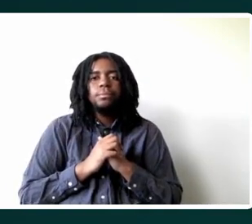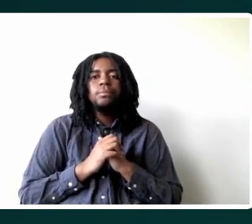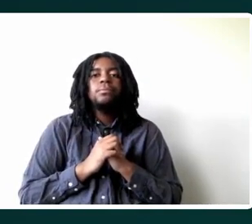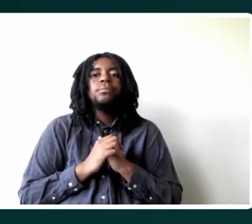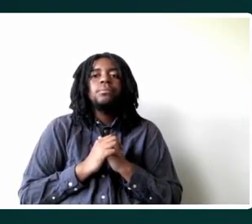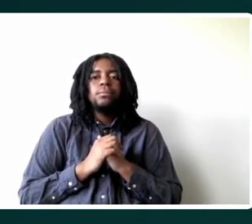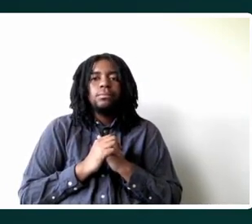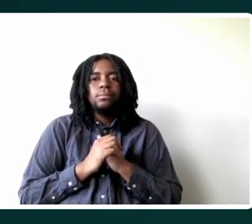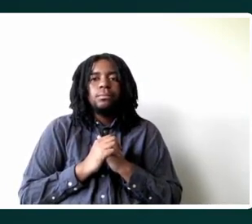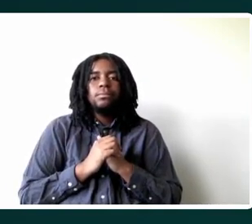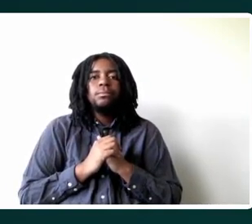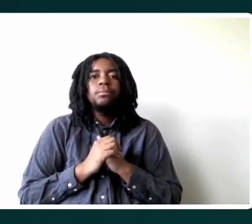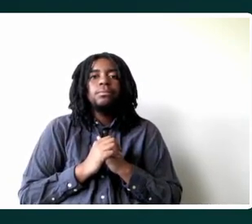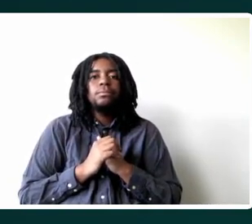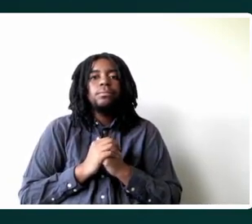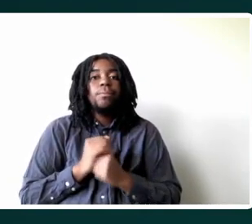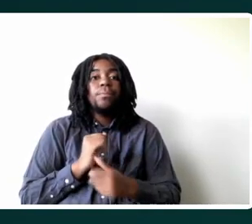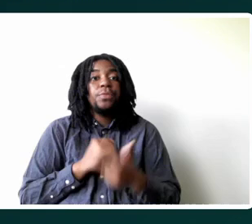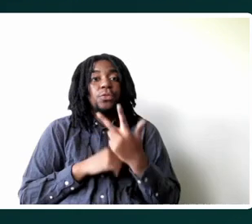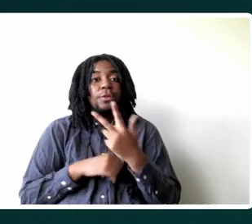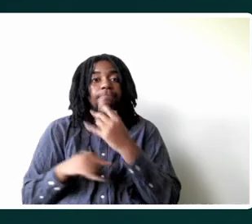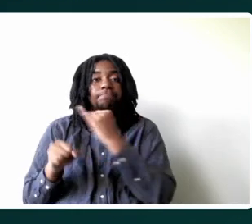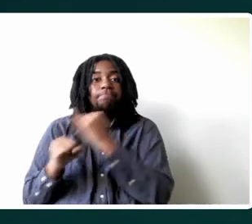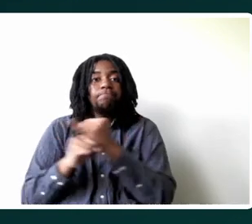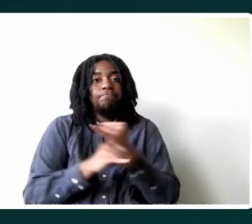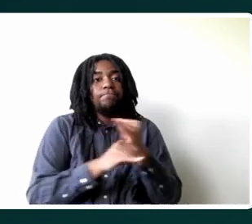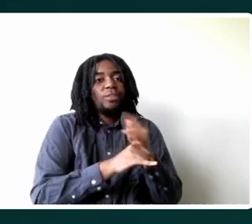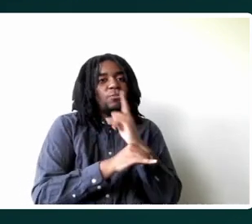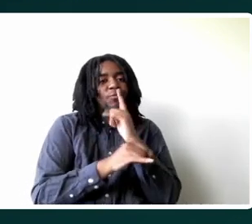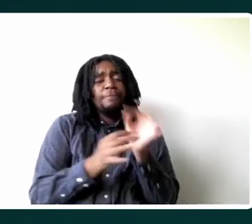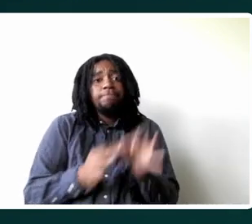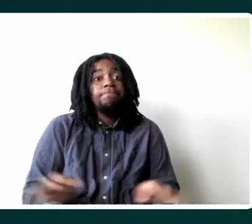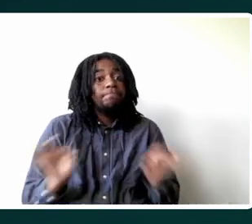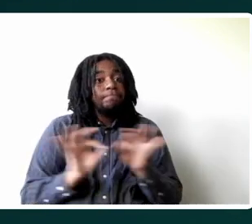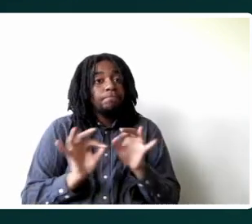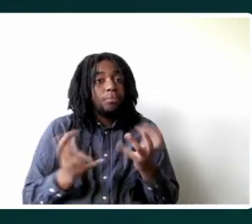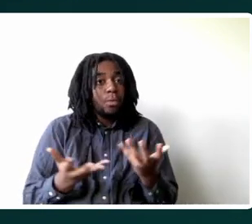The three institutions that are really critical in this history were -- there you see in the